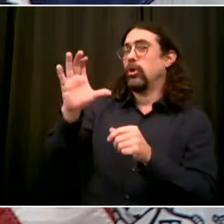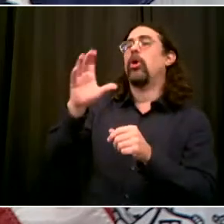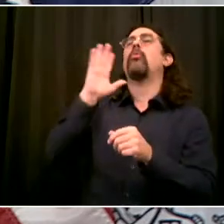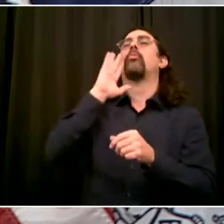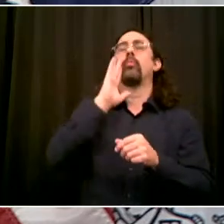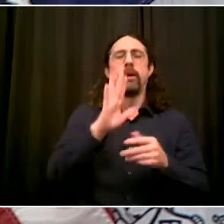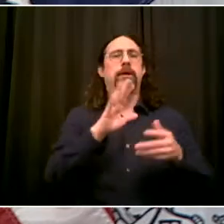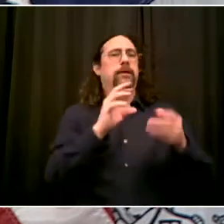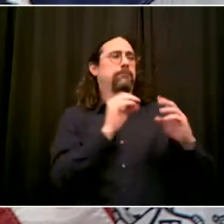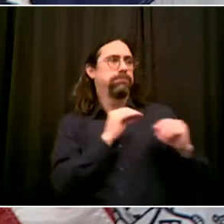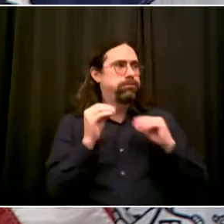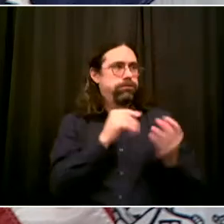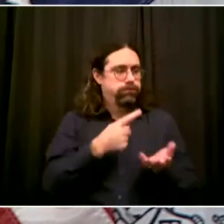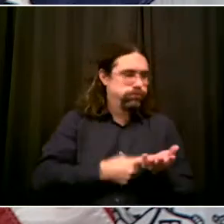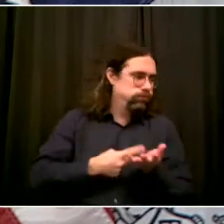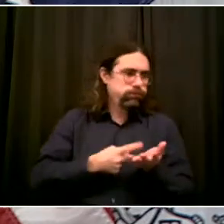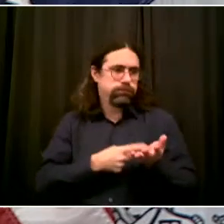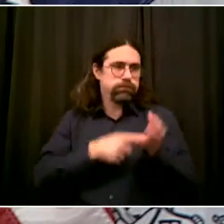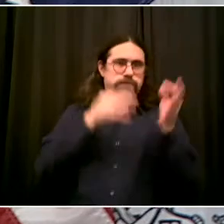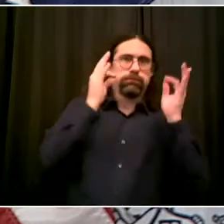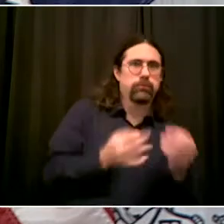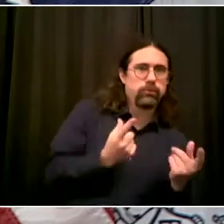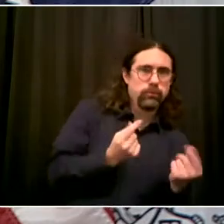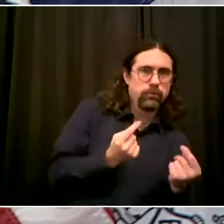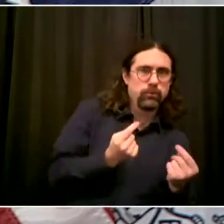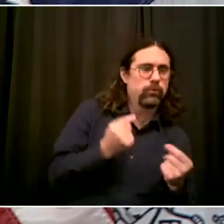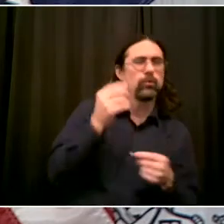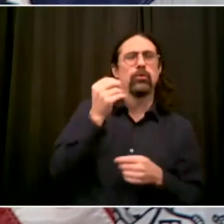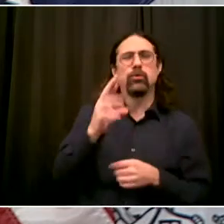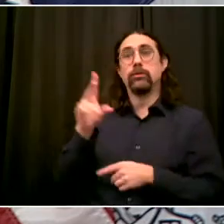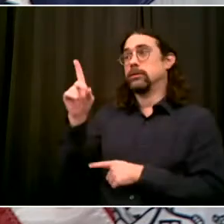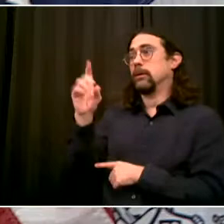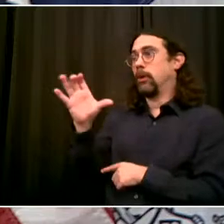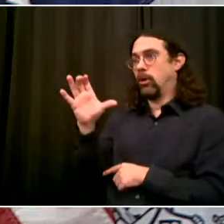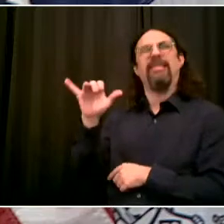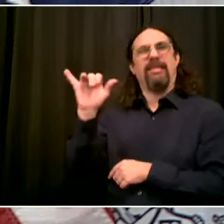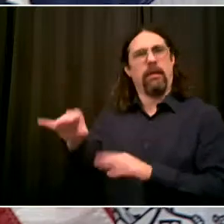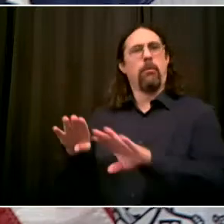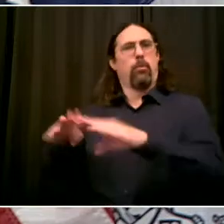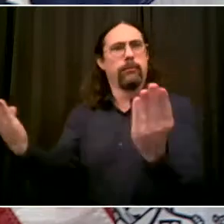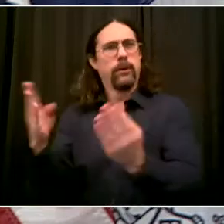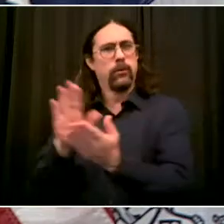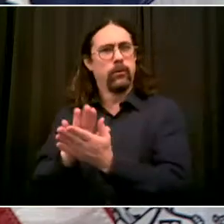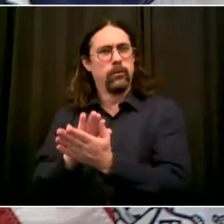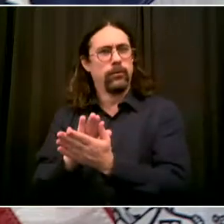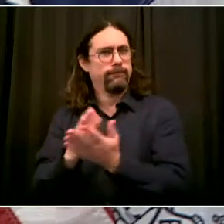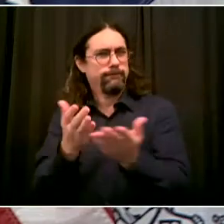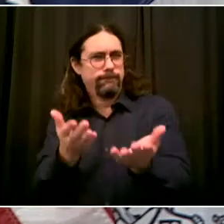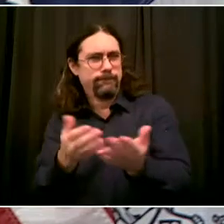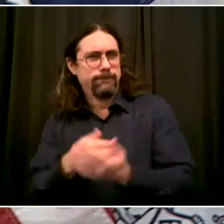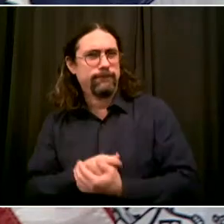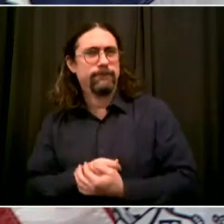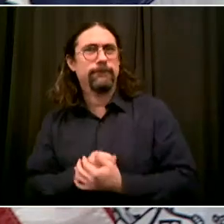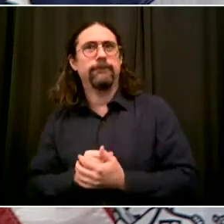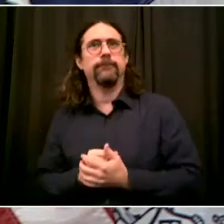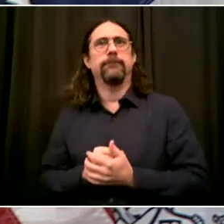REOPENING A SPECIFIC NUMBER OF SCHOOLS IN THE MONTH OF DECEMBER? I SPOKE TO